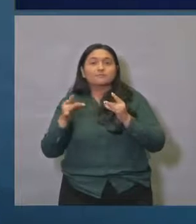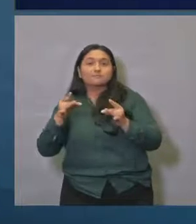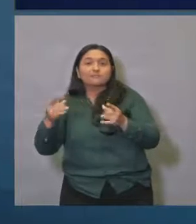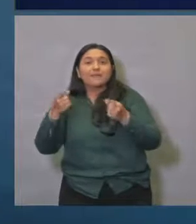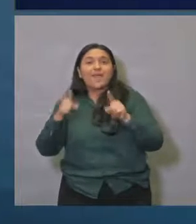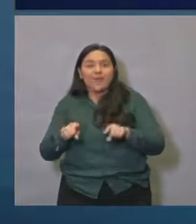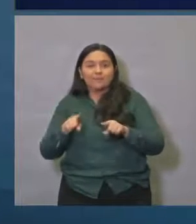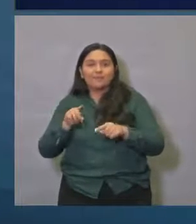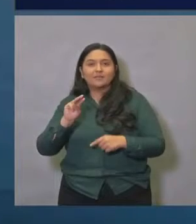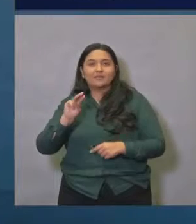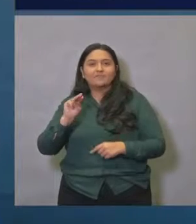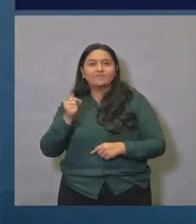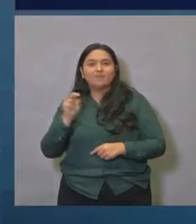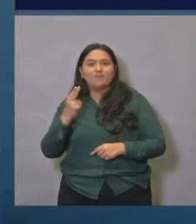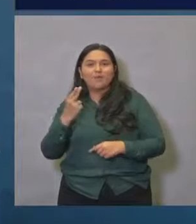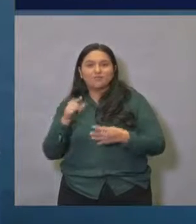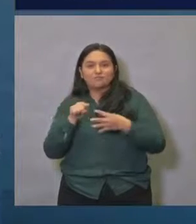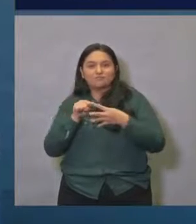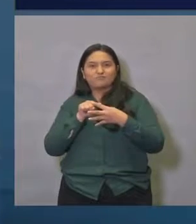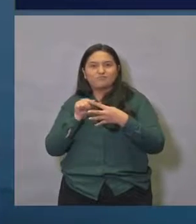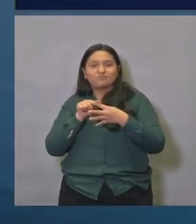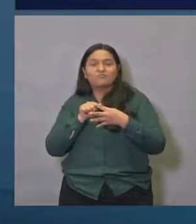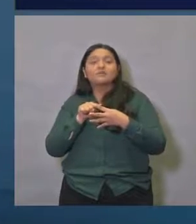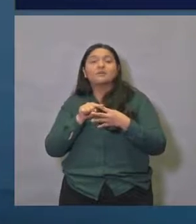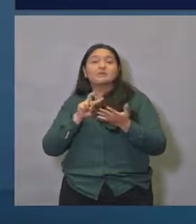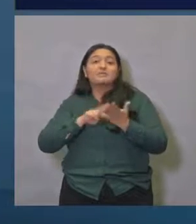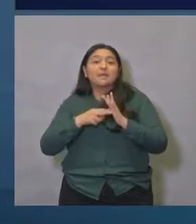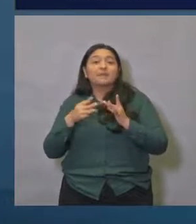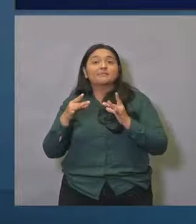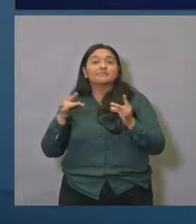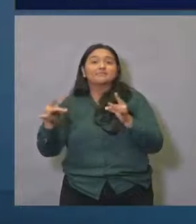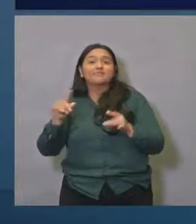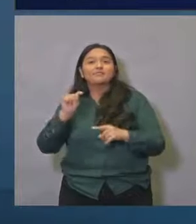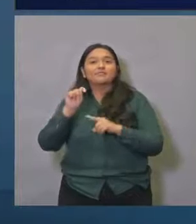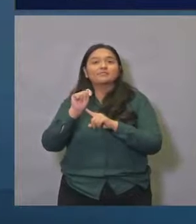DATA REFLECTING TRANSITION THAT